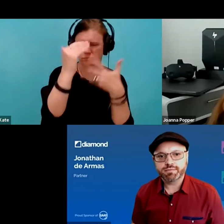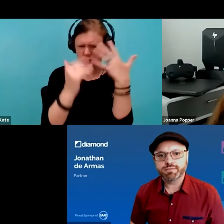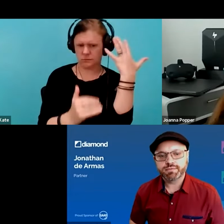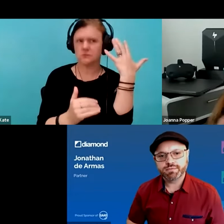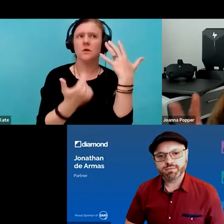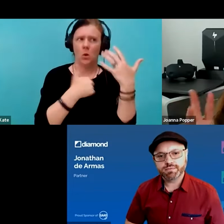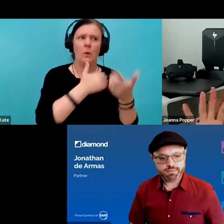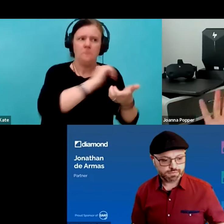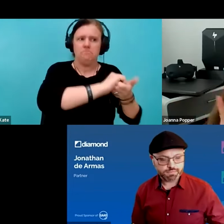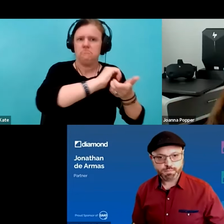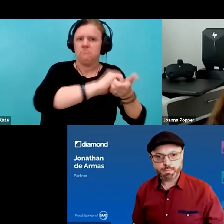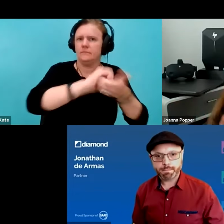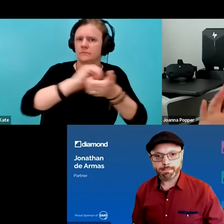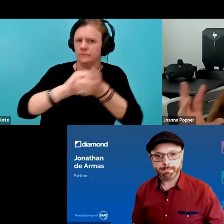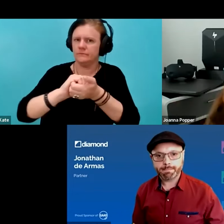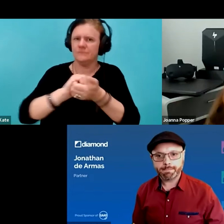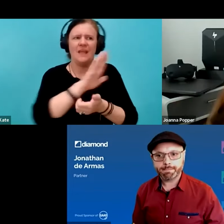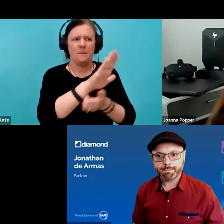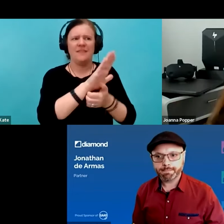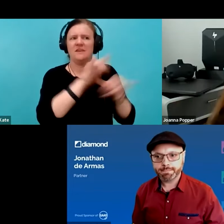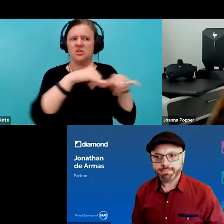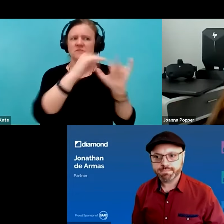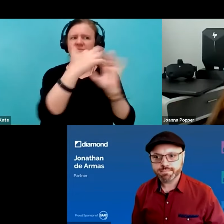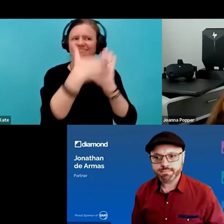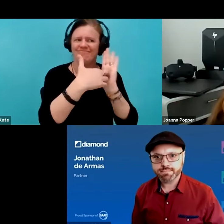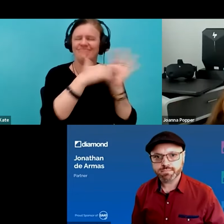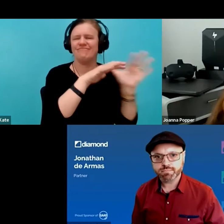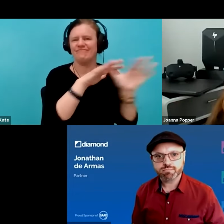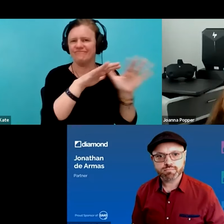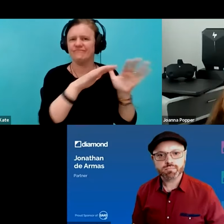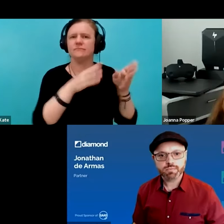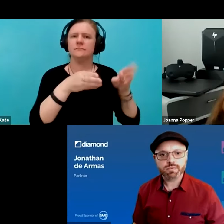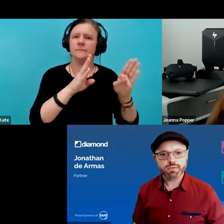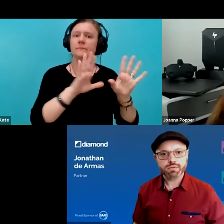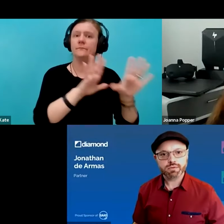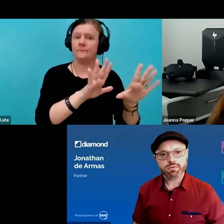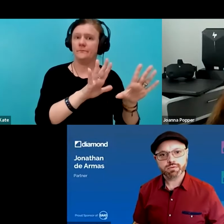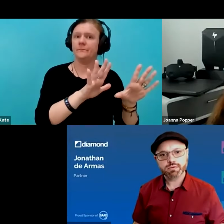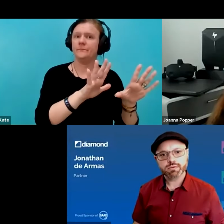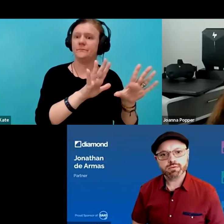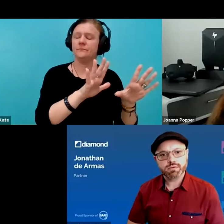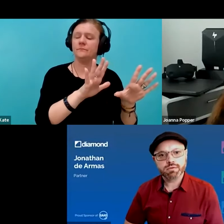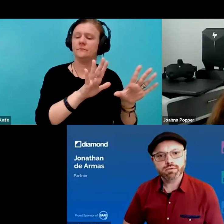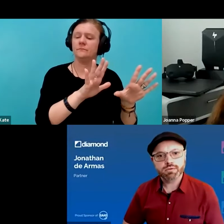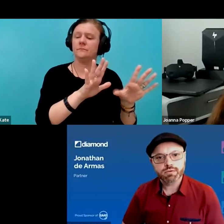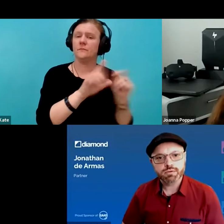Have different standards and focal points but where I would say we're, we're in one